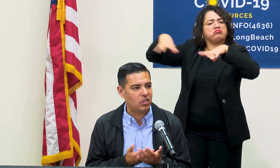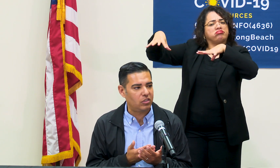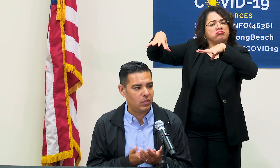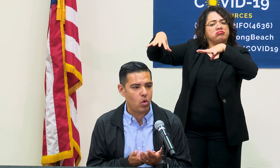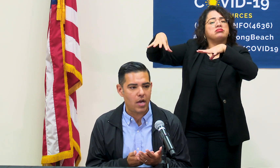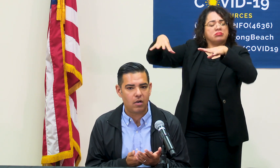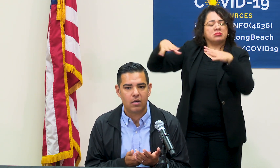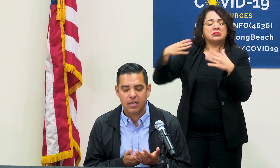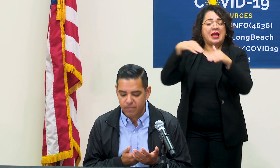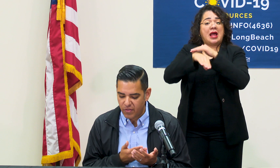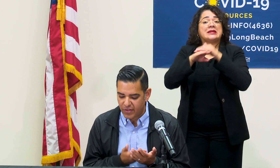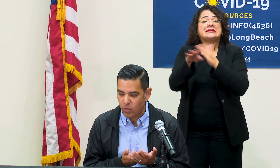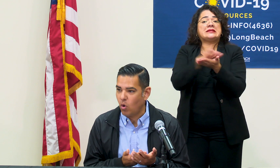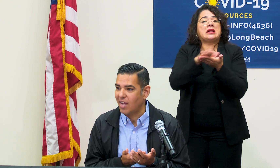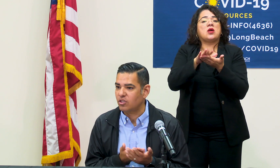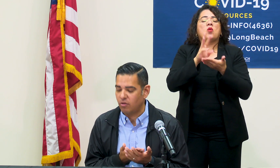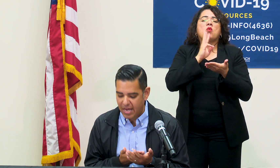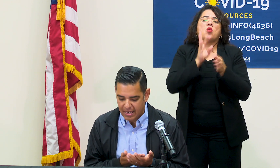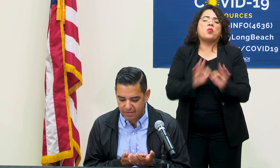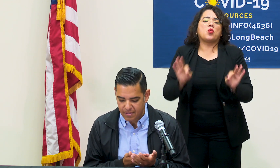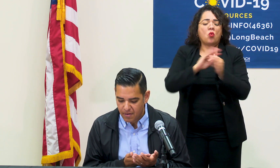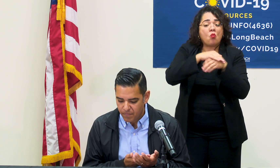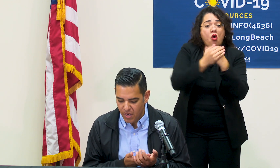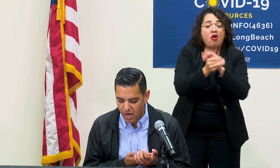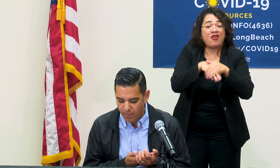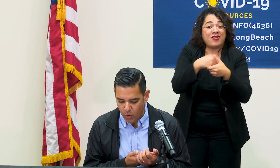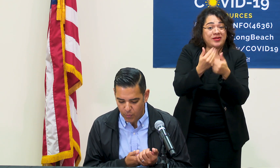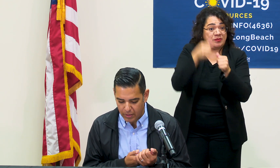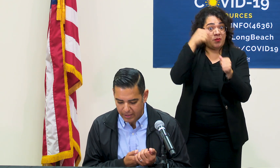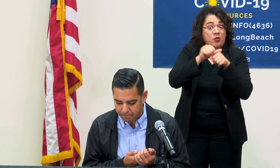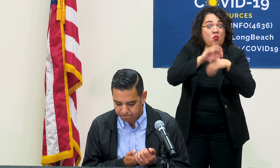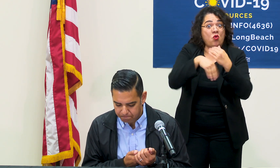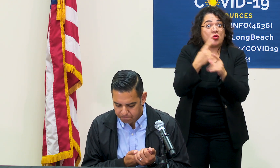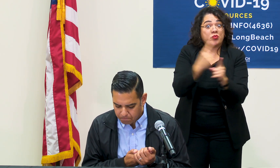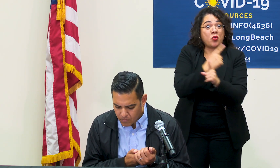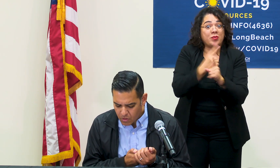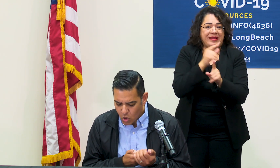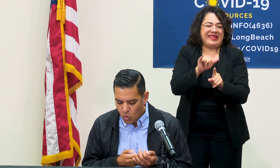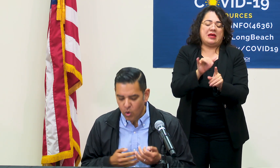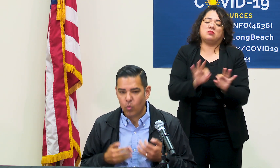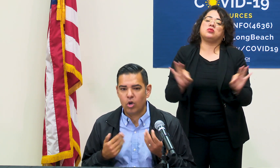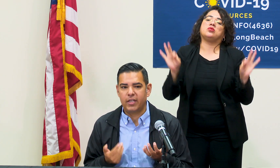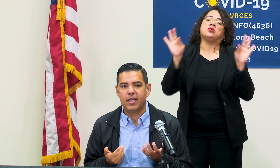to clean water and that they can wash their hands appropriately. We're working